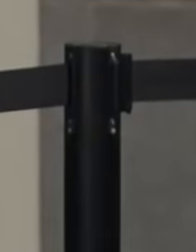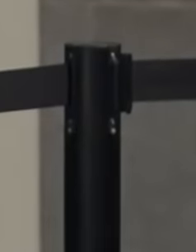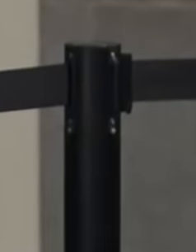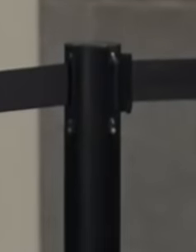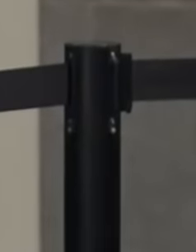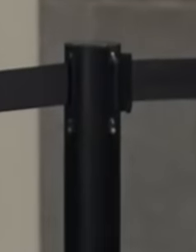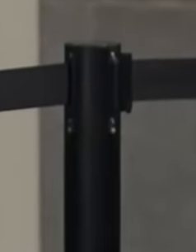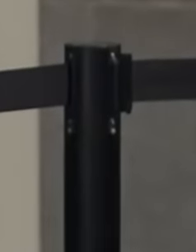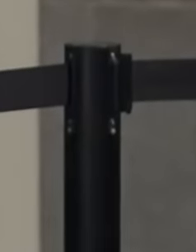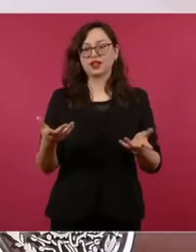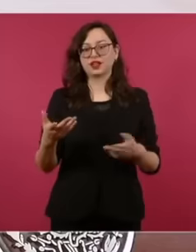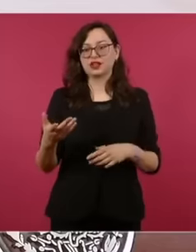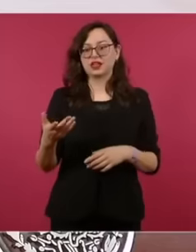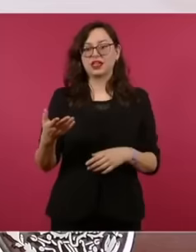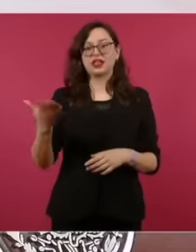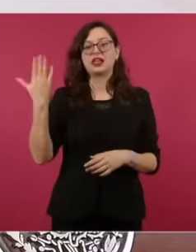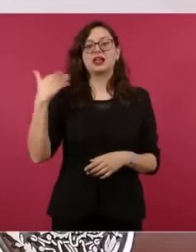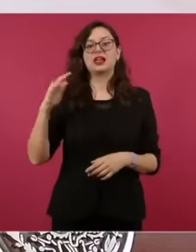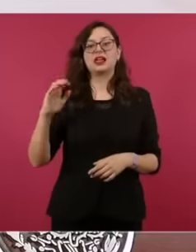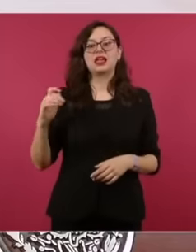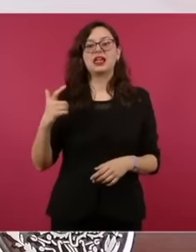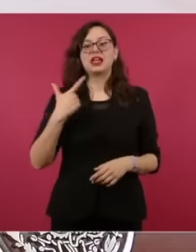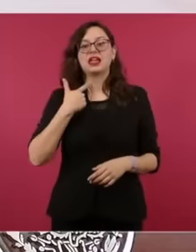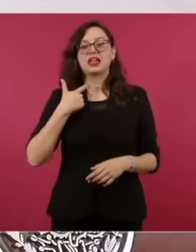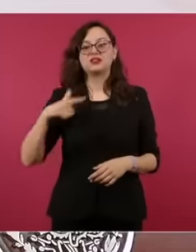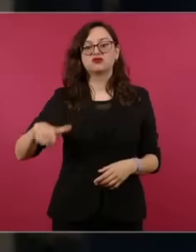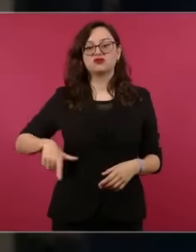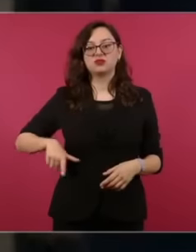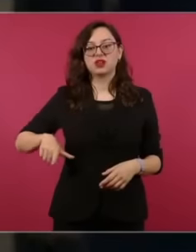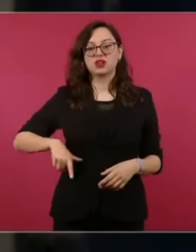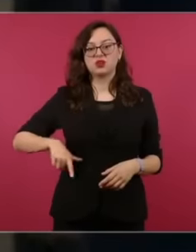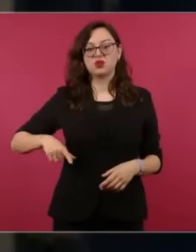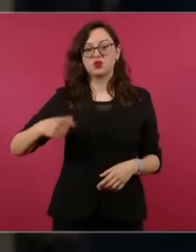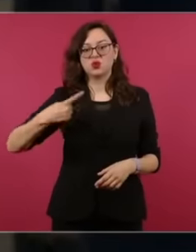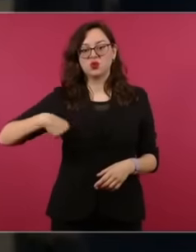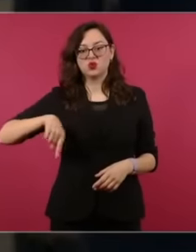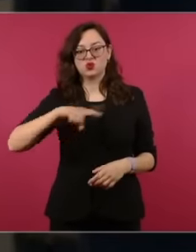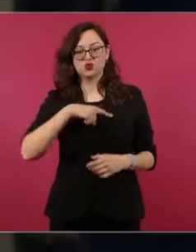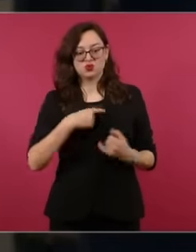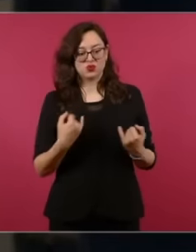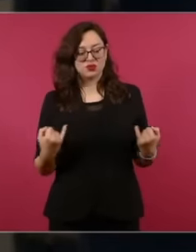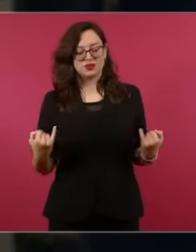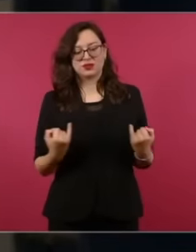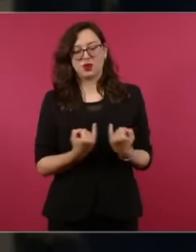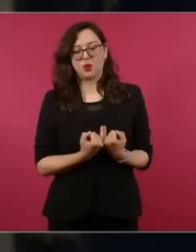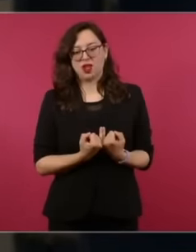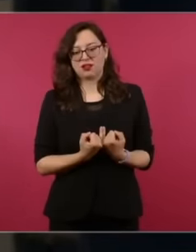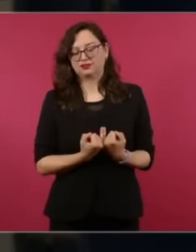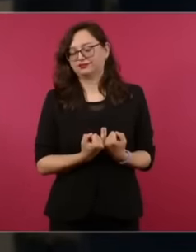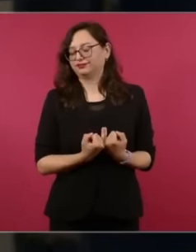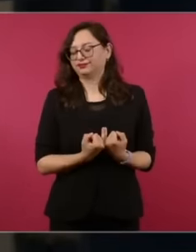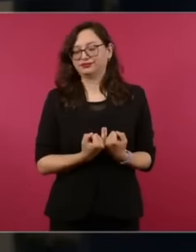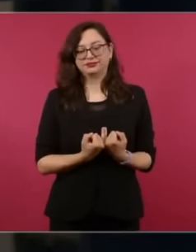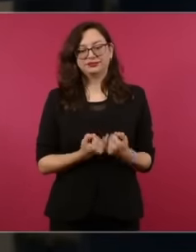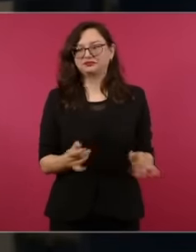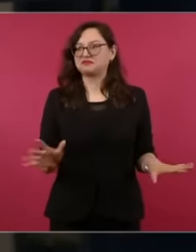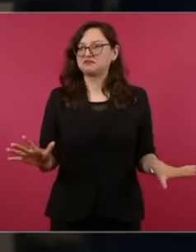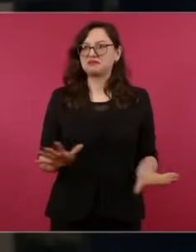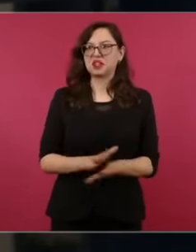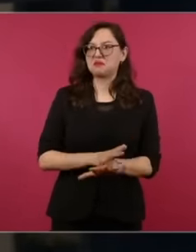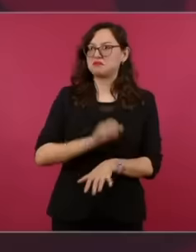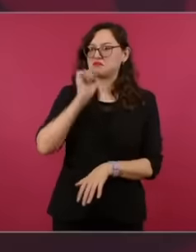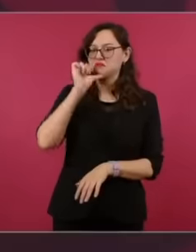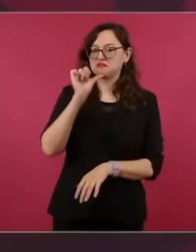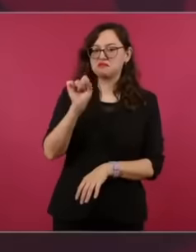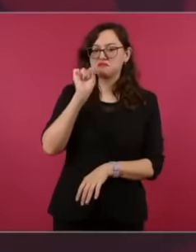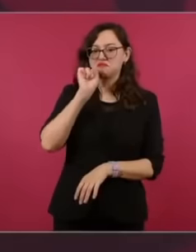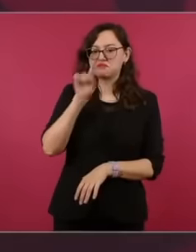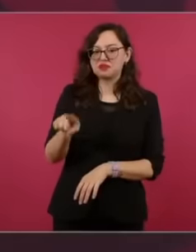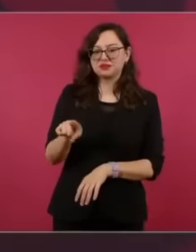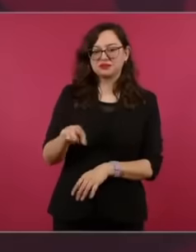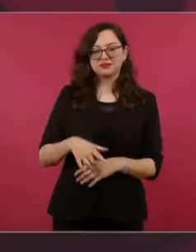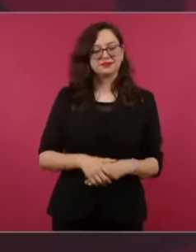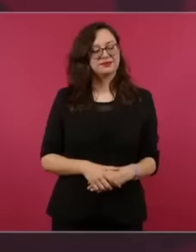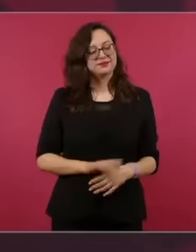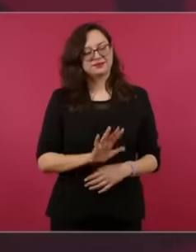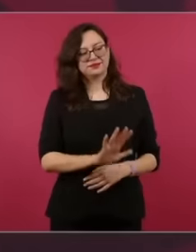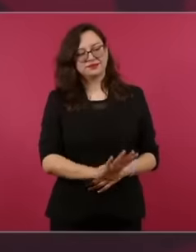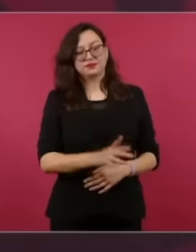equal that there was no change We do not disappear, we